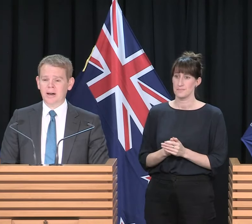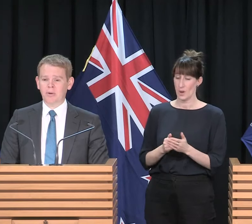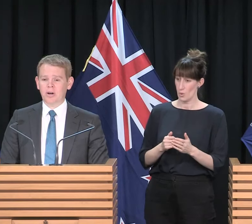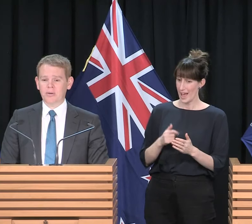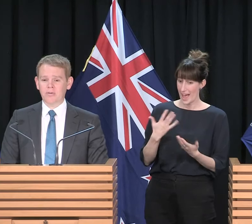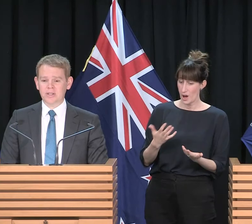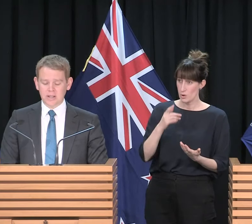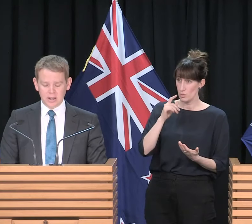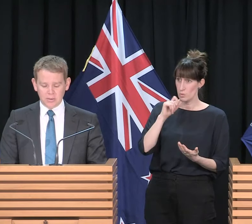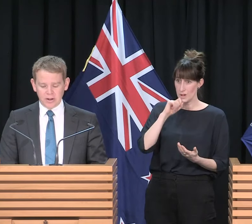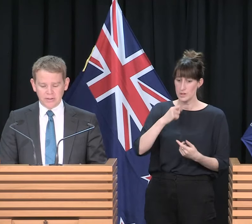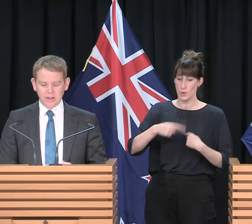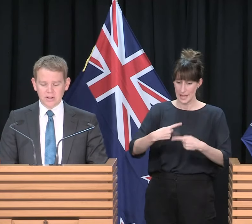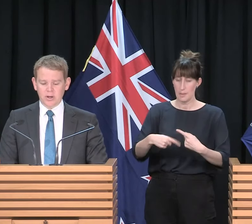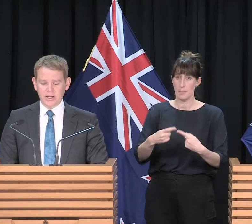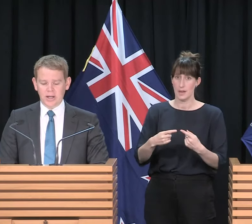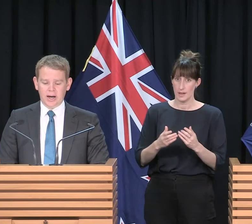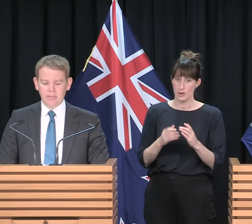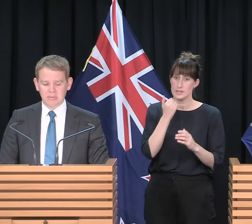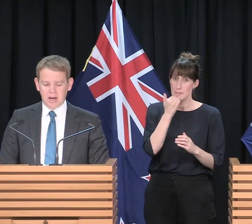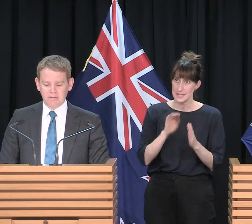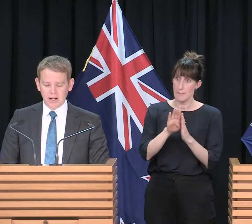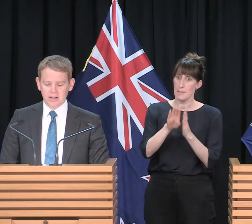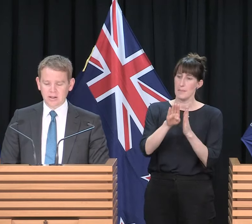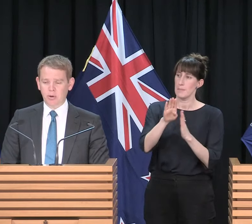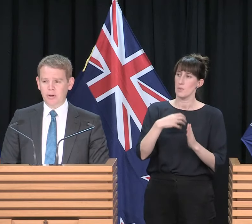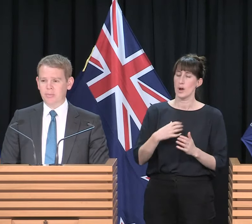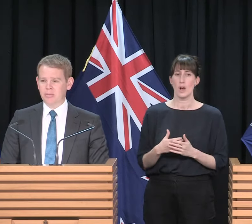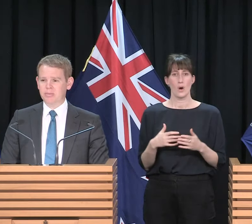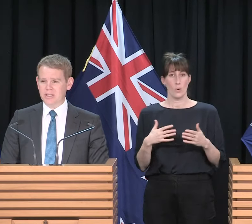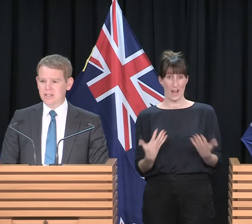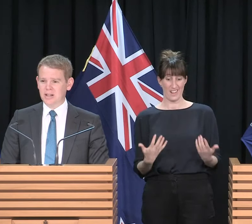we're in a different situation to what we were previously. Is it realistic that we